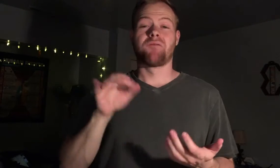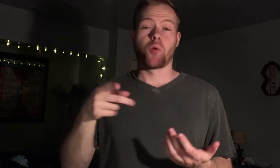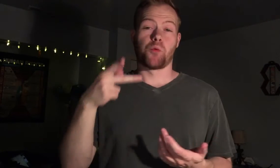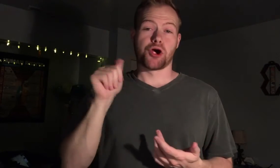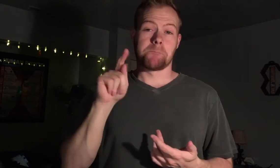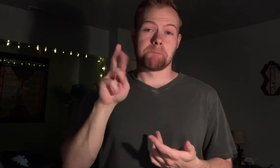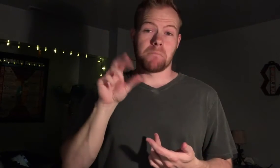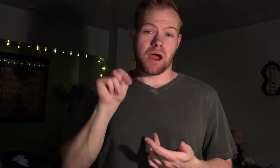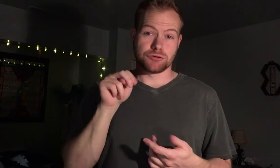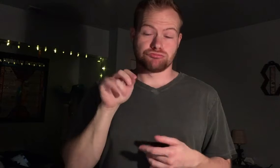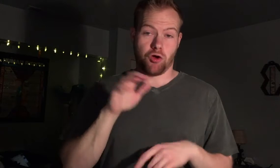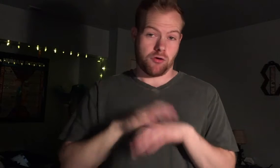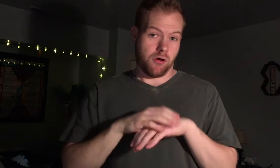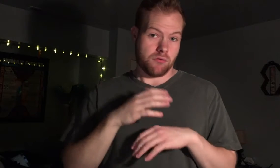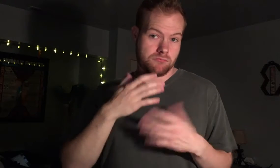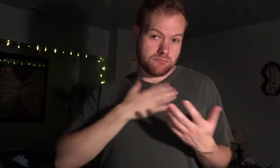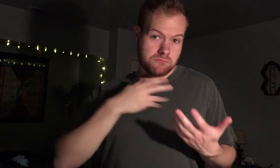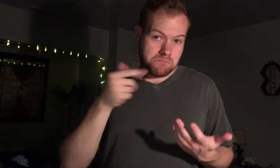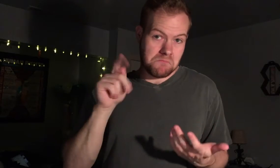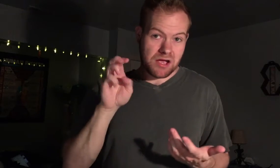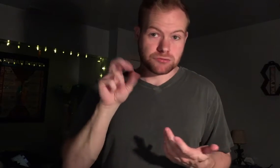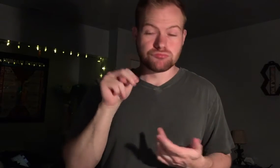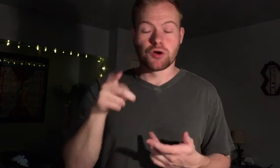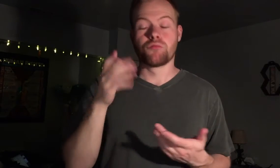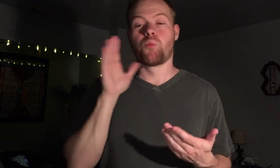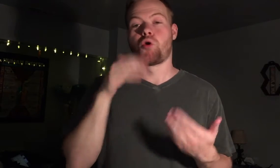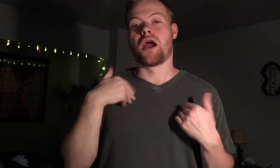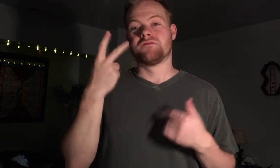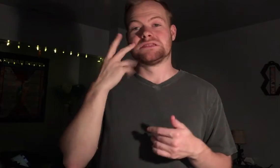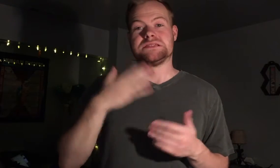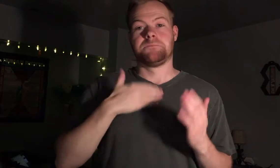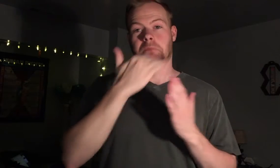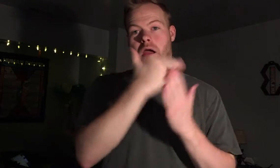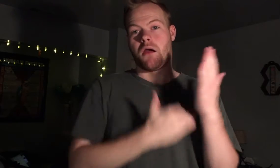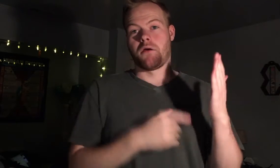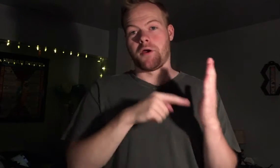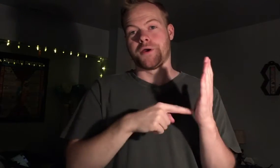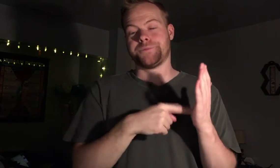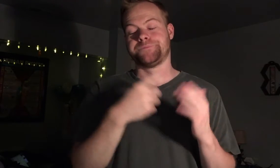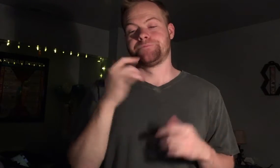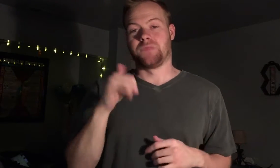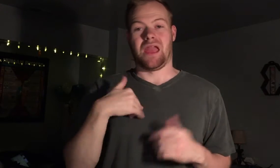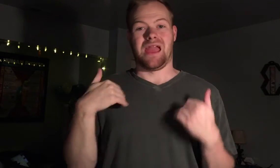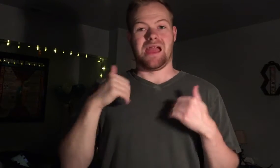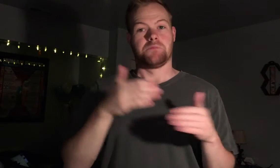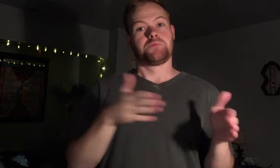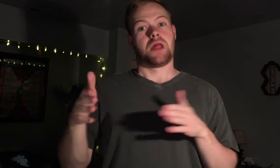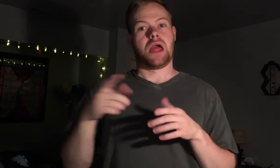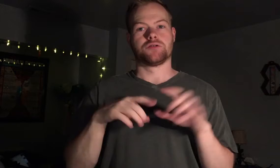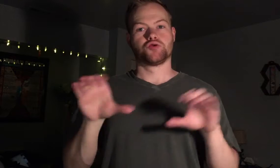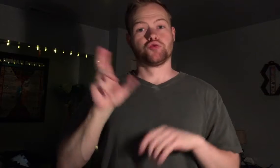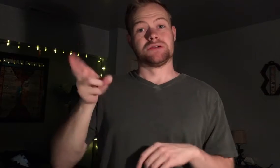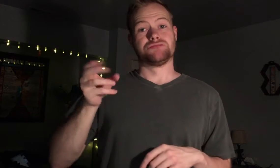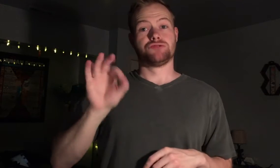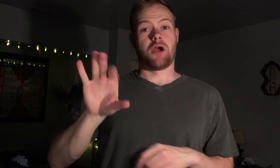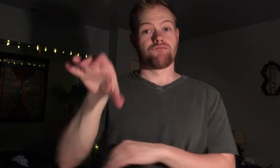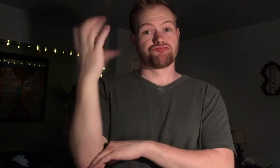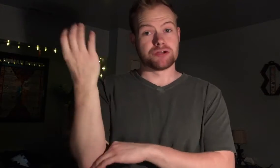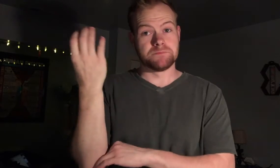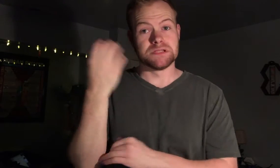If you are a Patron on my Patreon, you would have seen on my list, I had a plan to do History of: Christmas.